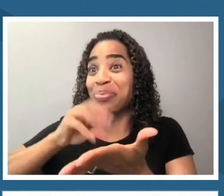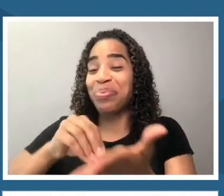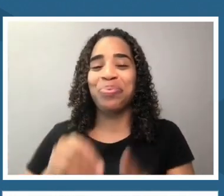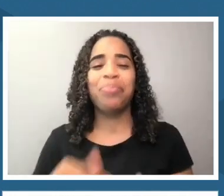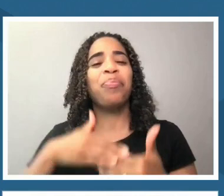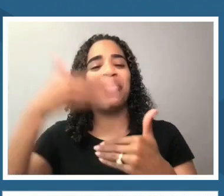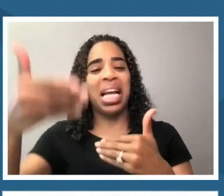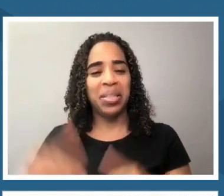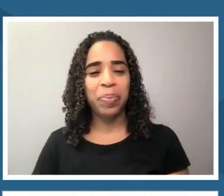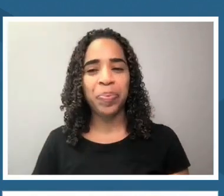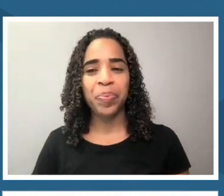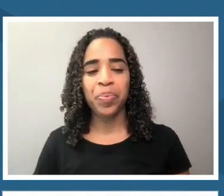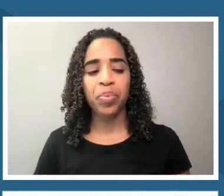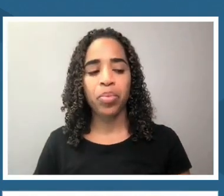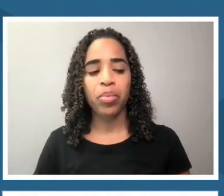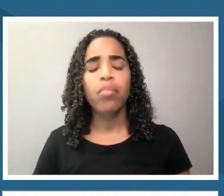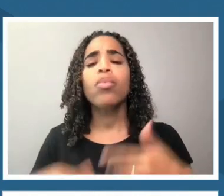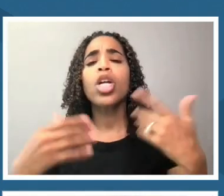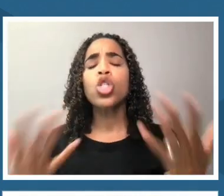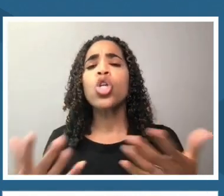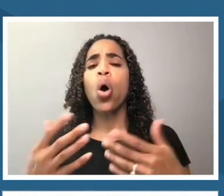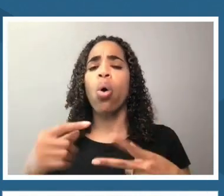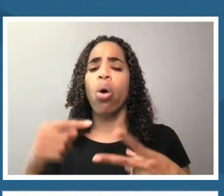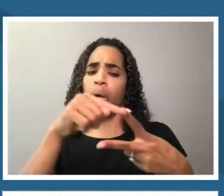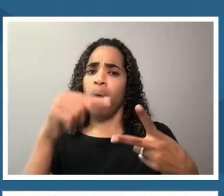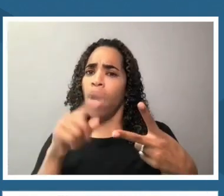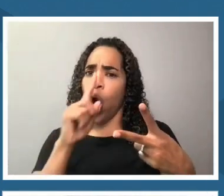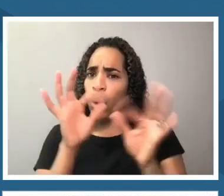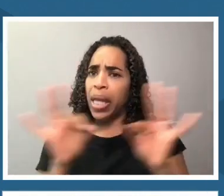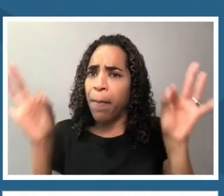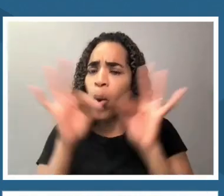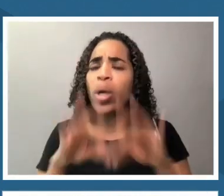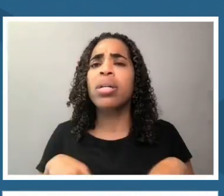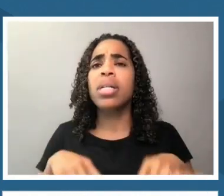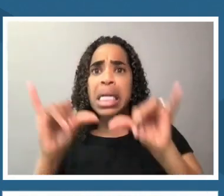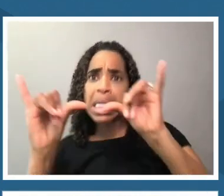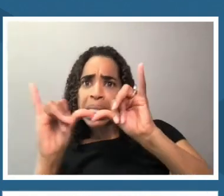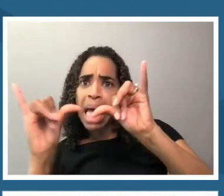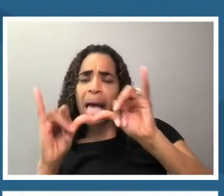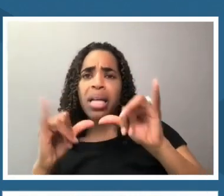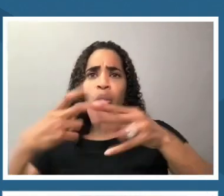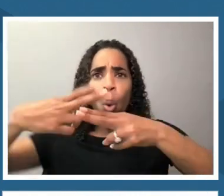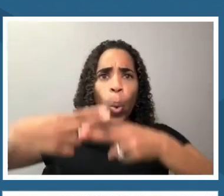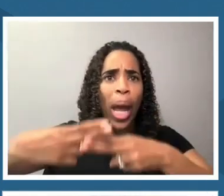are those parameters especially the size